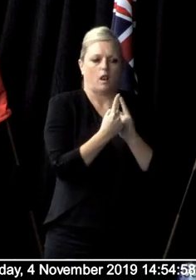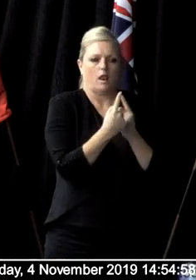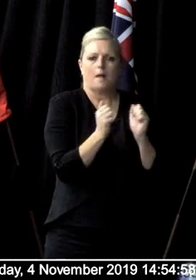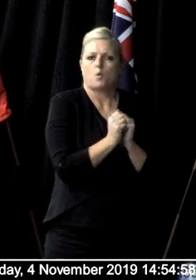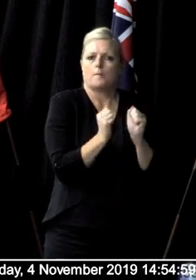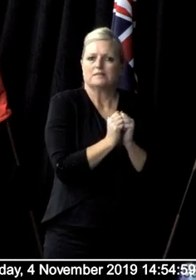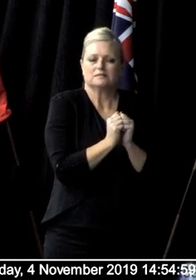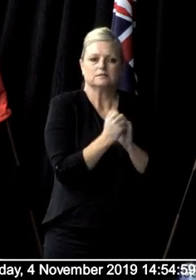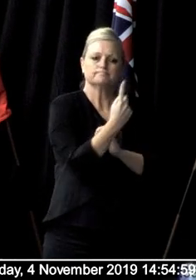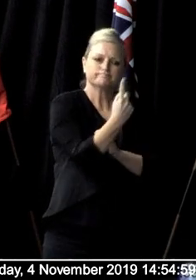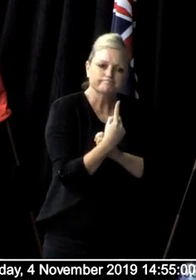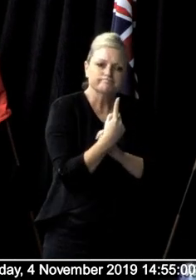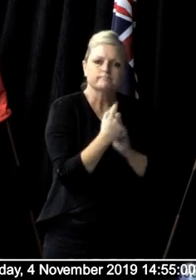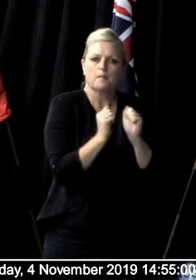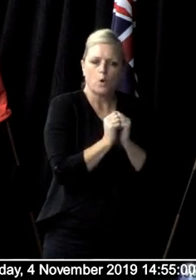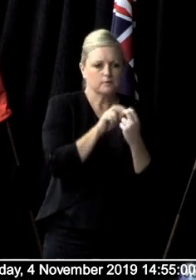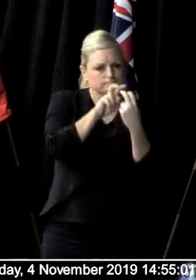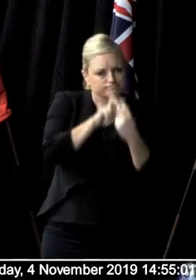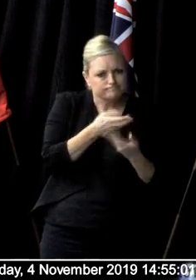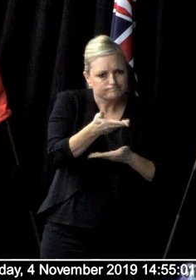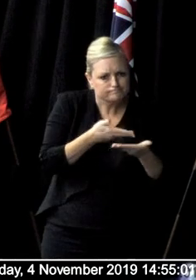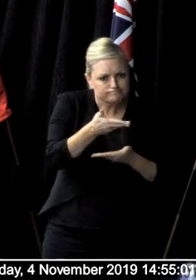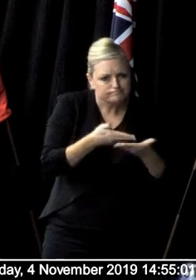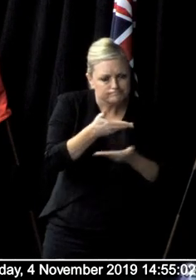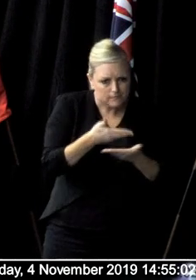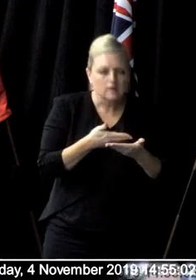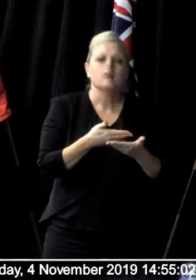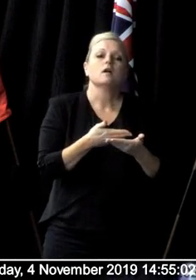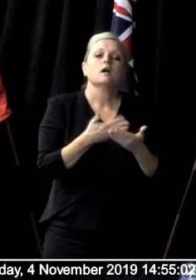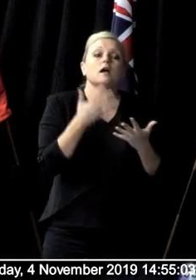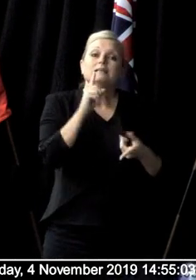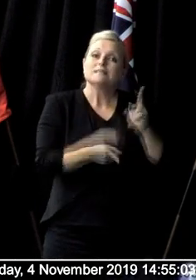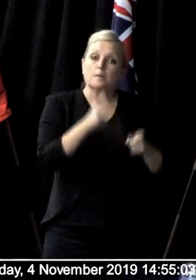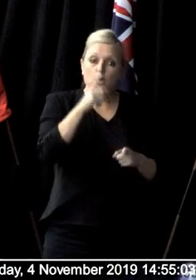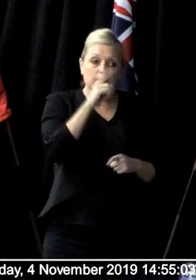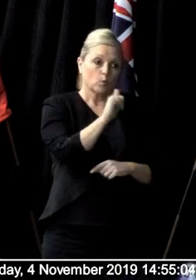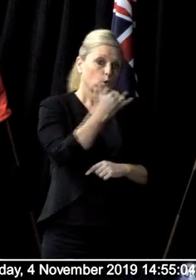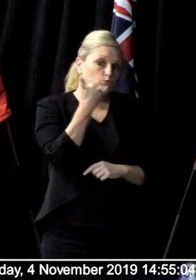even prior to the Department of Education funding, so people will phone or email us.